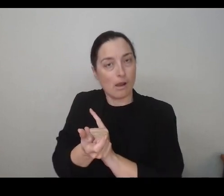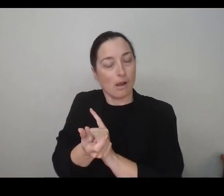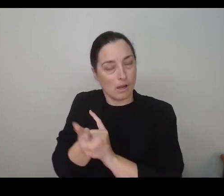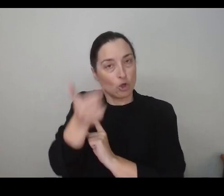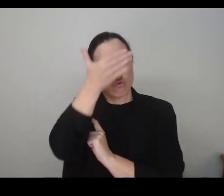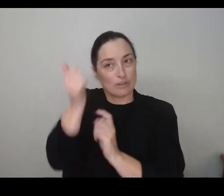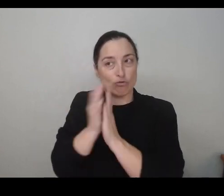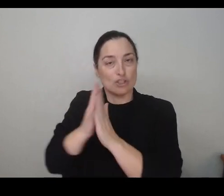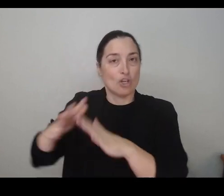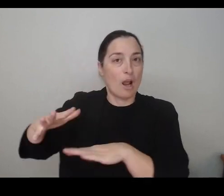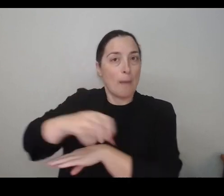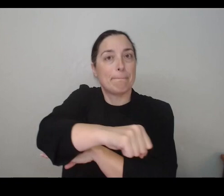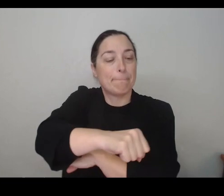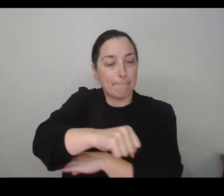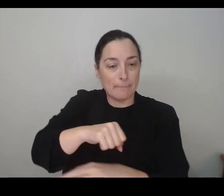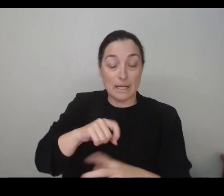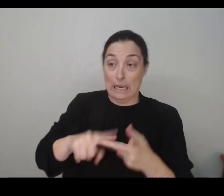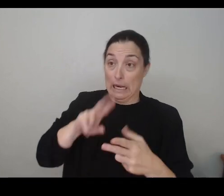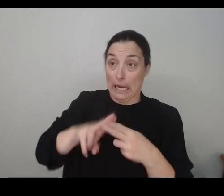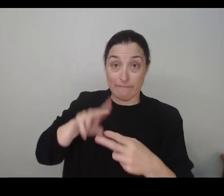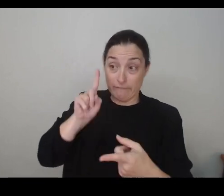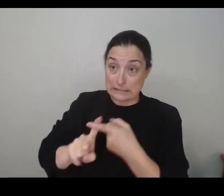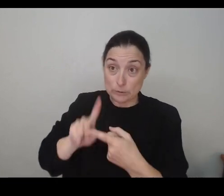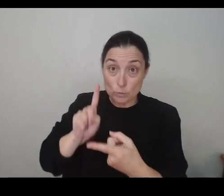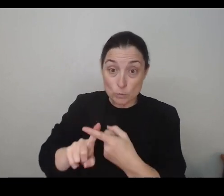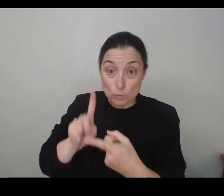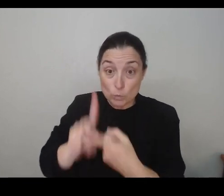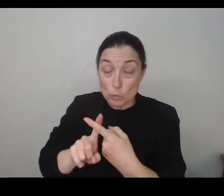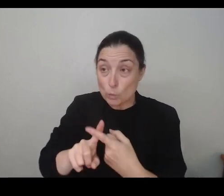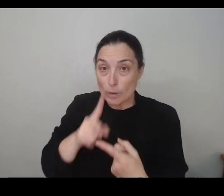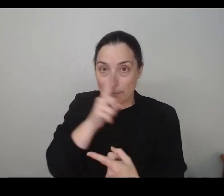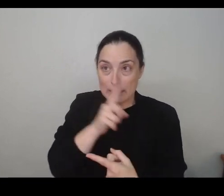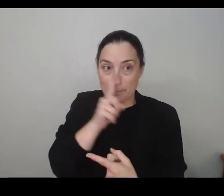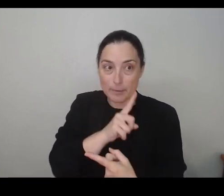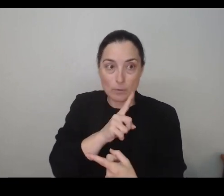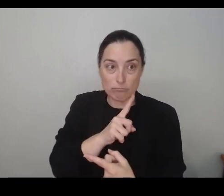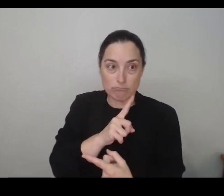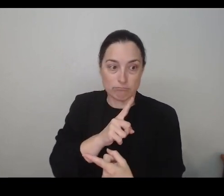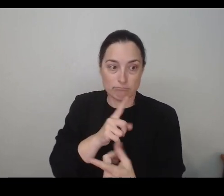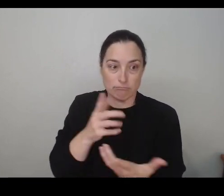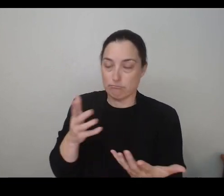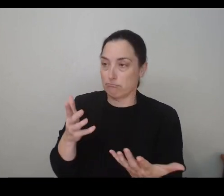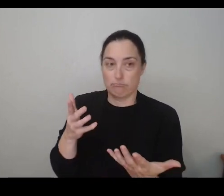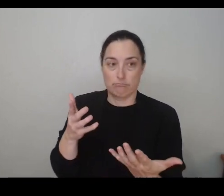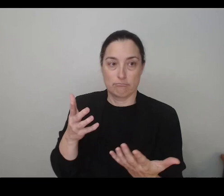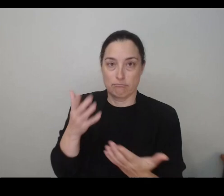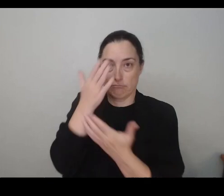if it had to continue this way, people would even not be able to walk in the mountain to go and get their food because they would not know